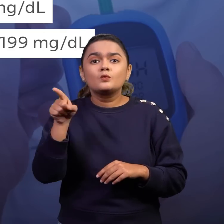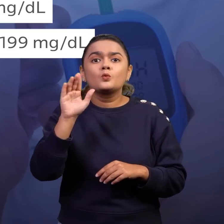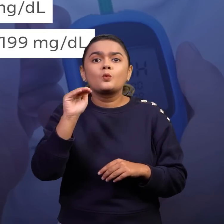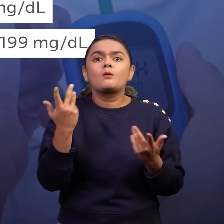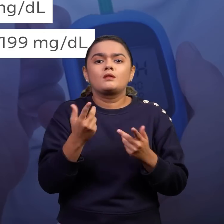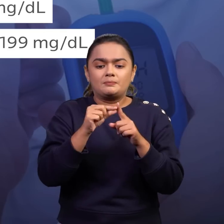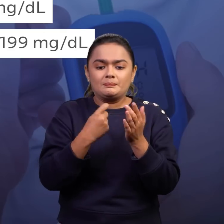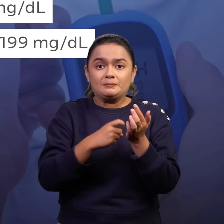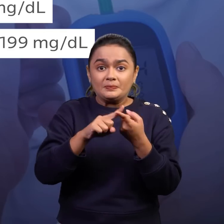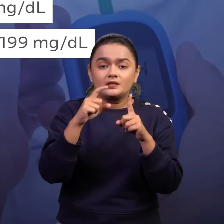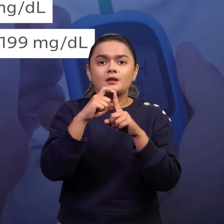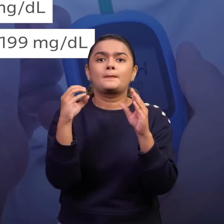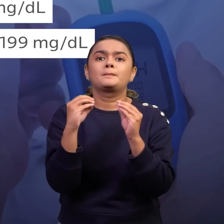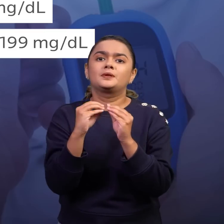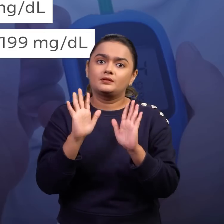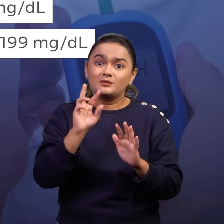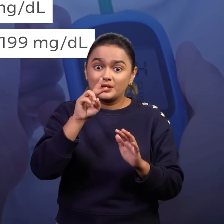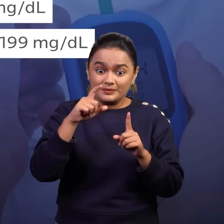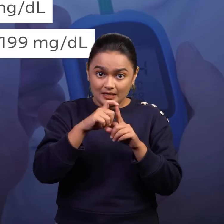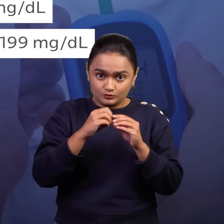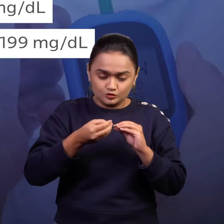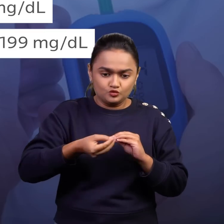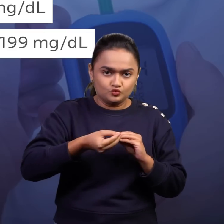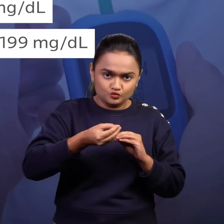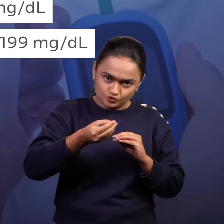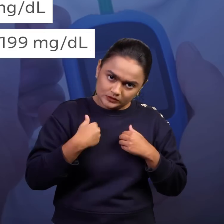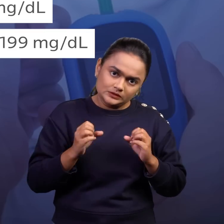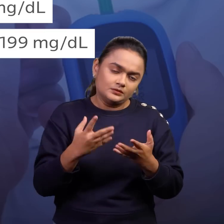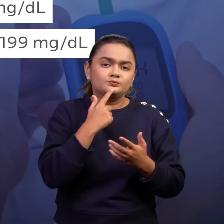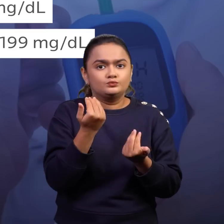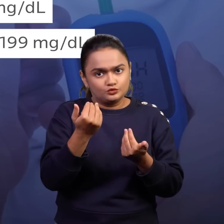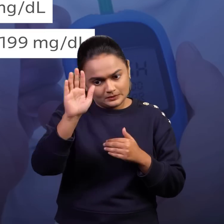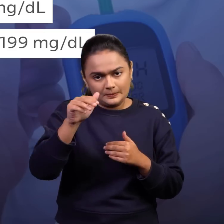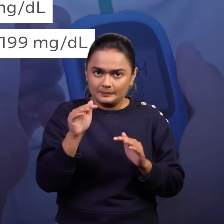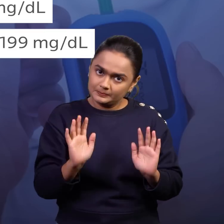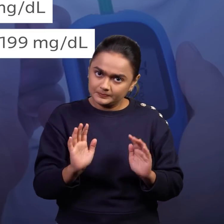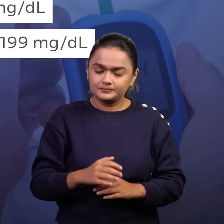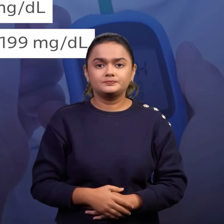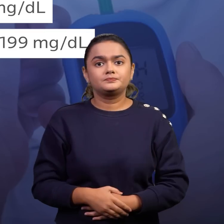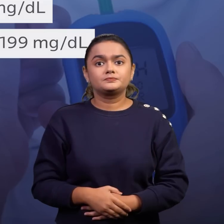then we are considered pre-diabetic. It means we are likely to develop diabetes in the future.